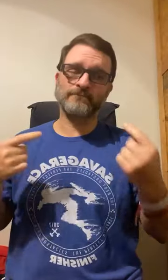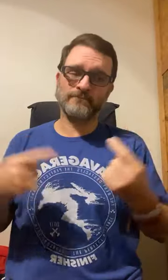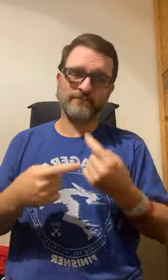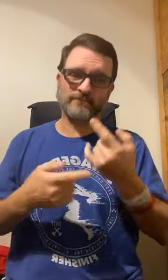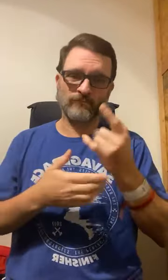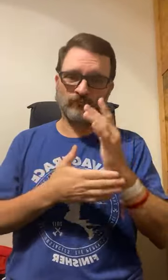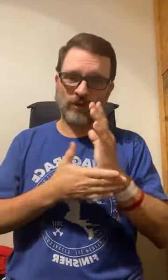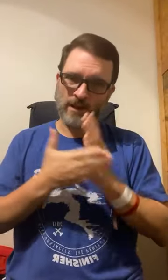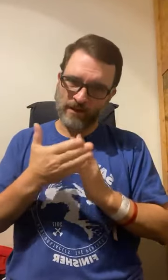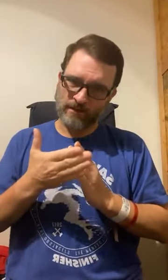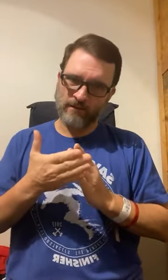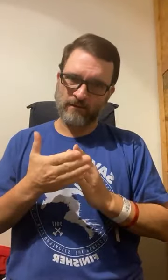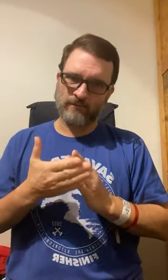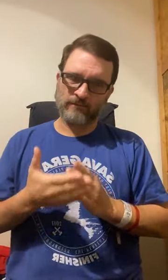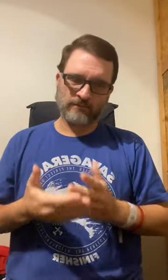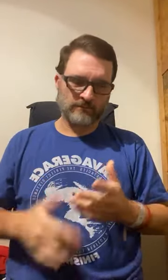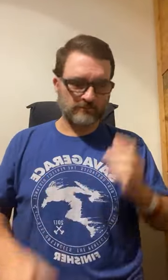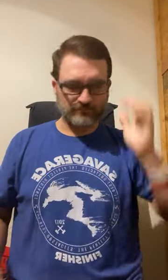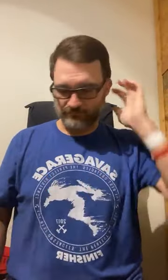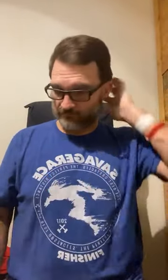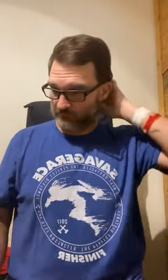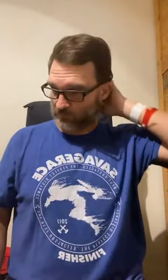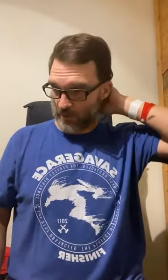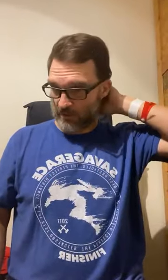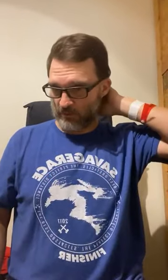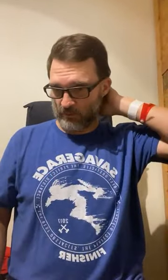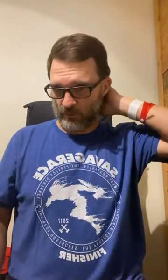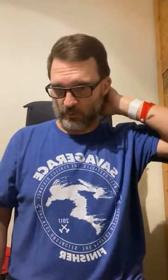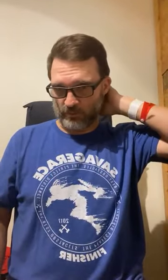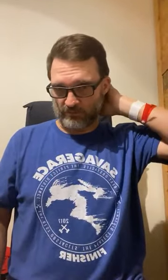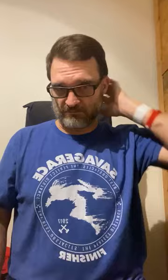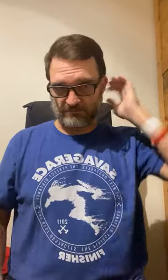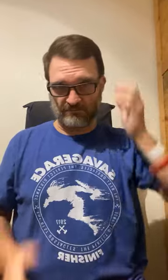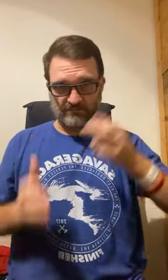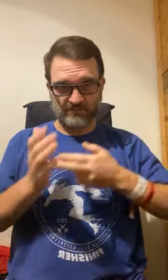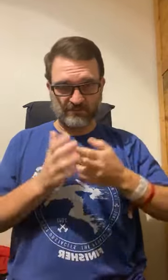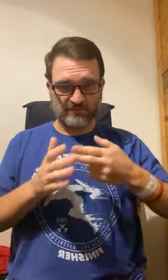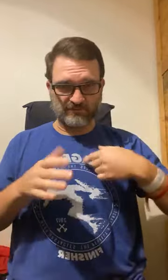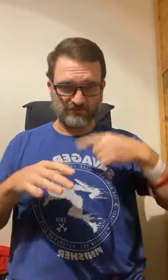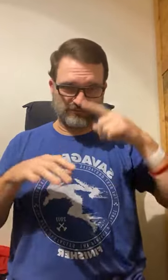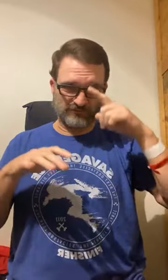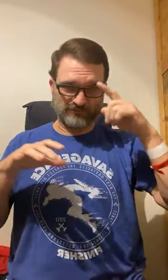It's a lot of pain due to the fracture there. Honestly I was shocked.